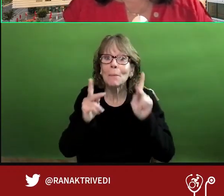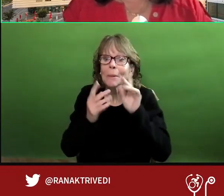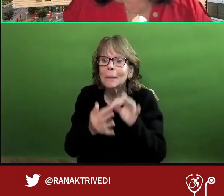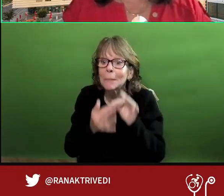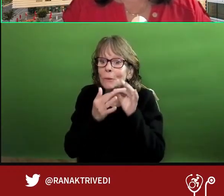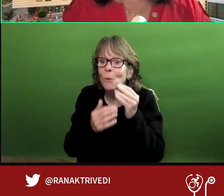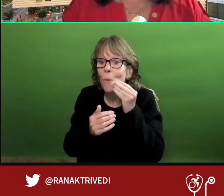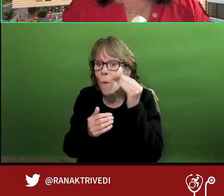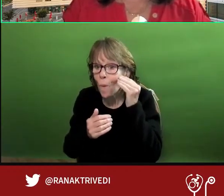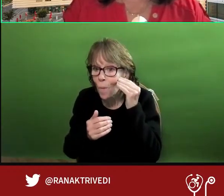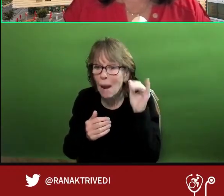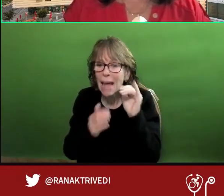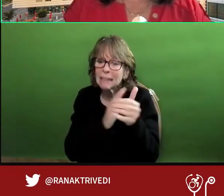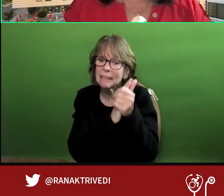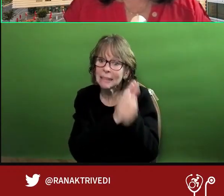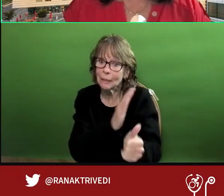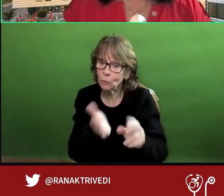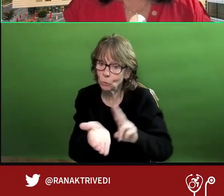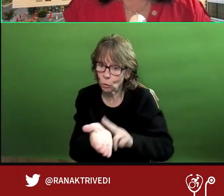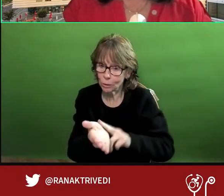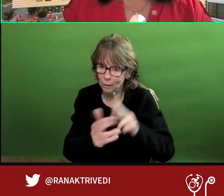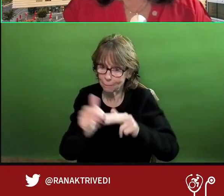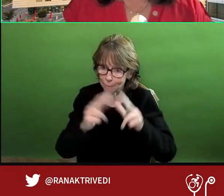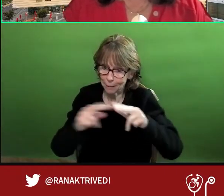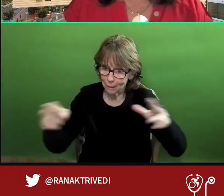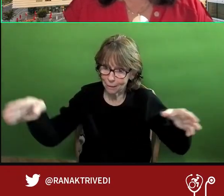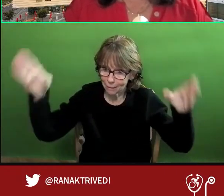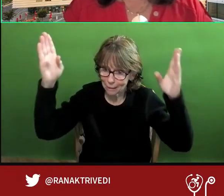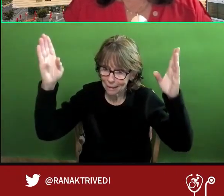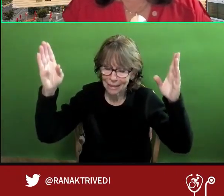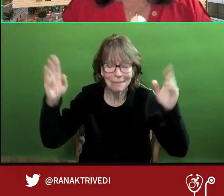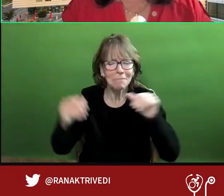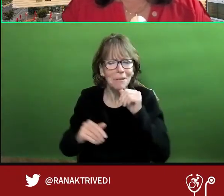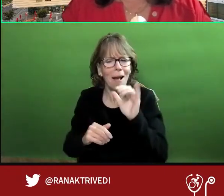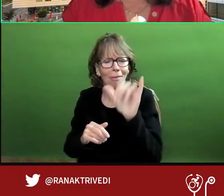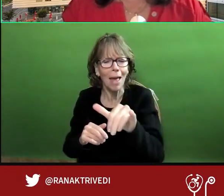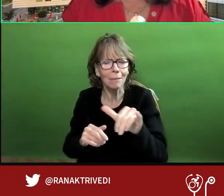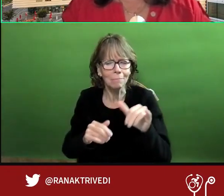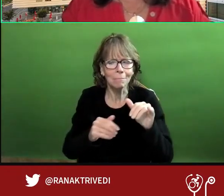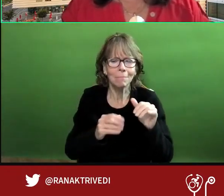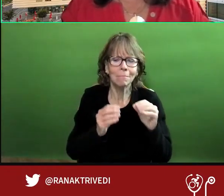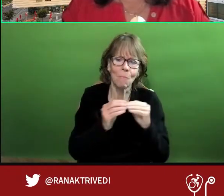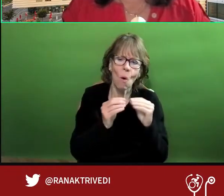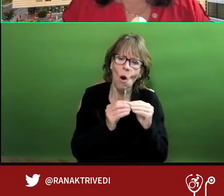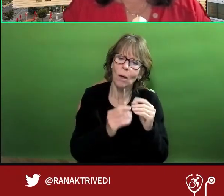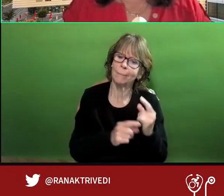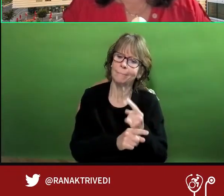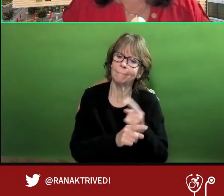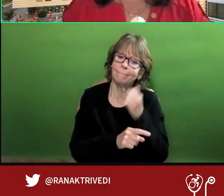like skilled nursing facilities. Increasingly, more and more people are caring for more than